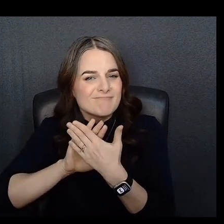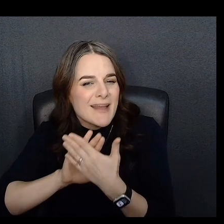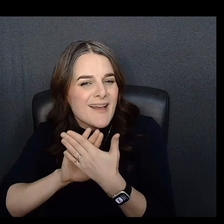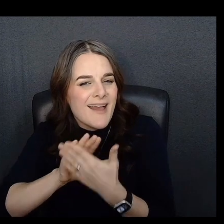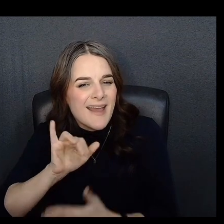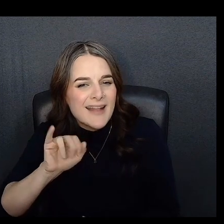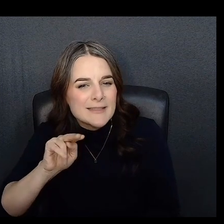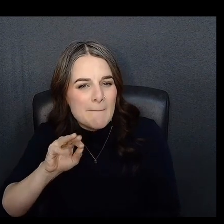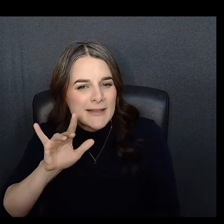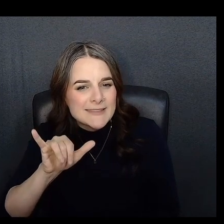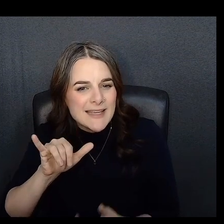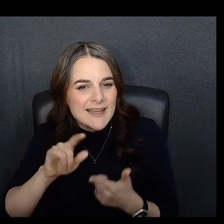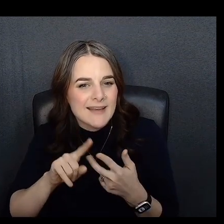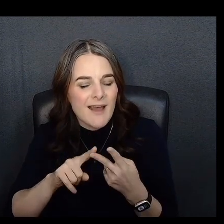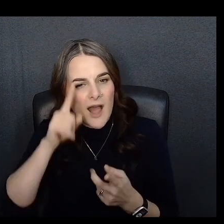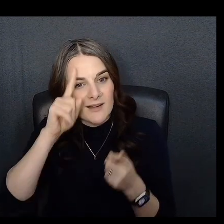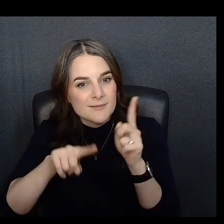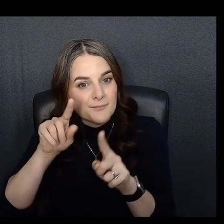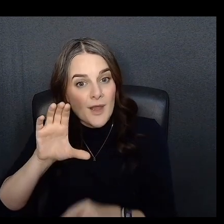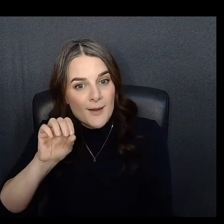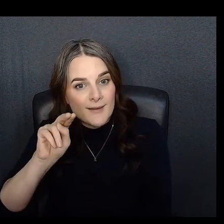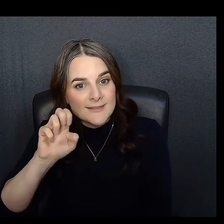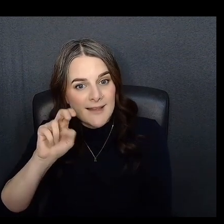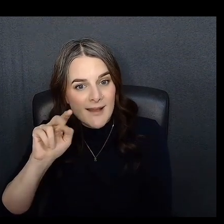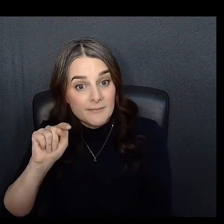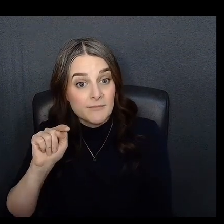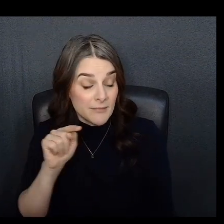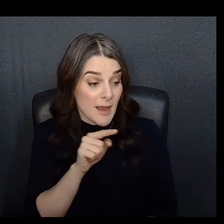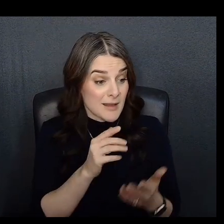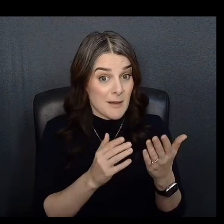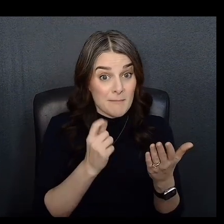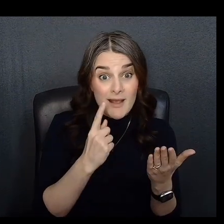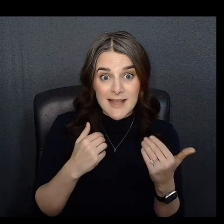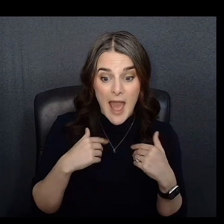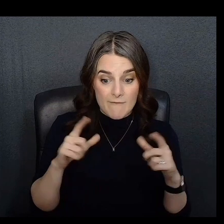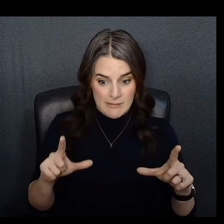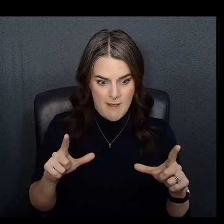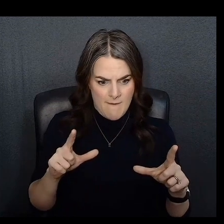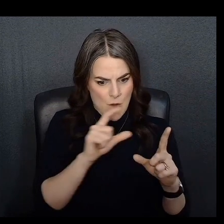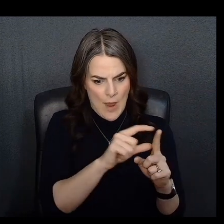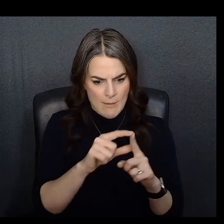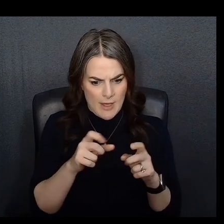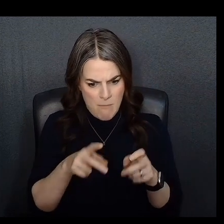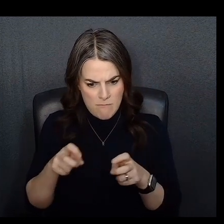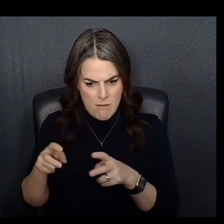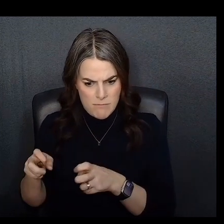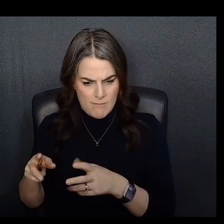So we want to make sure that we are modeling and using this vocabulary during those hygiene routines.